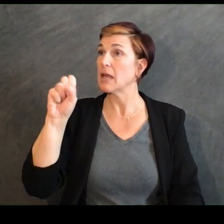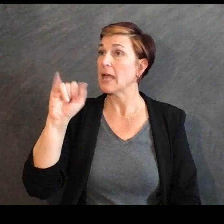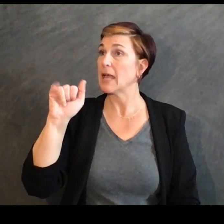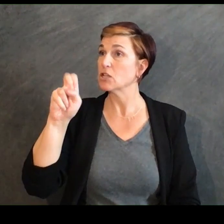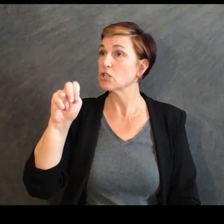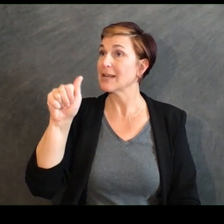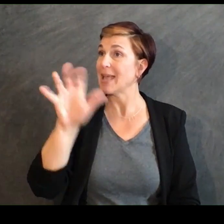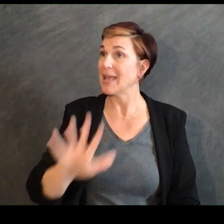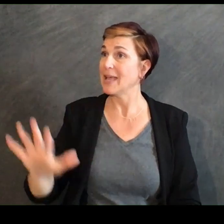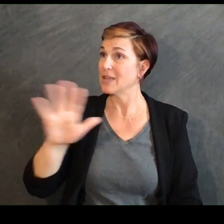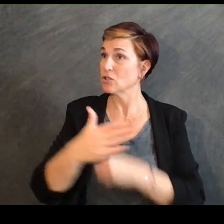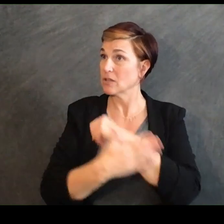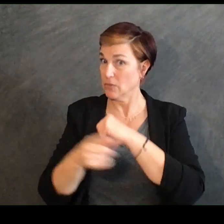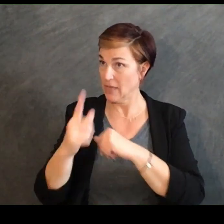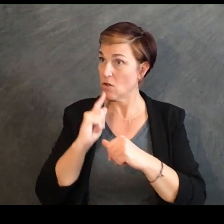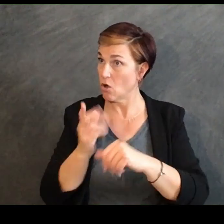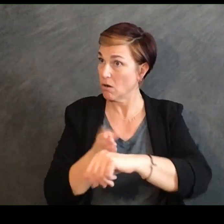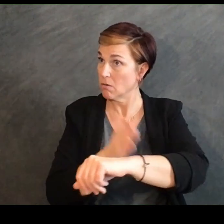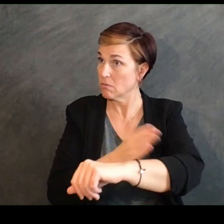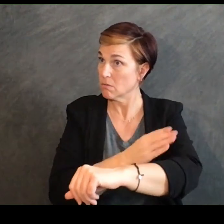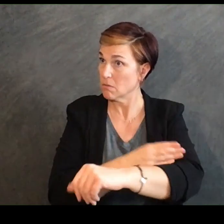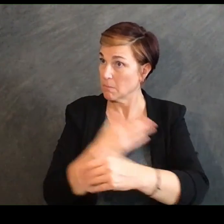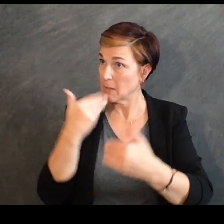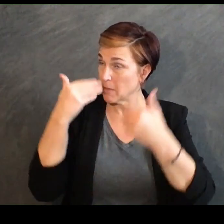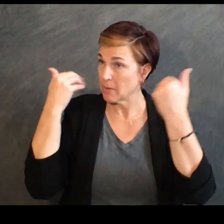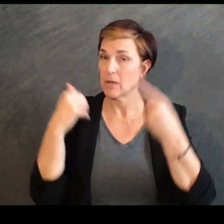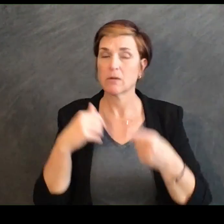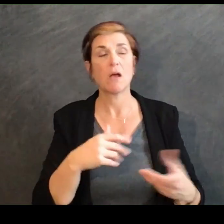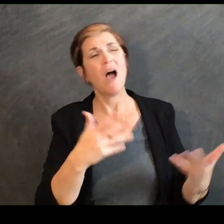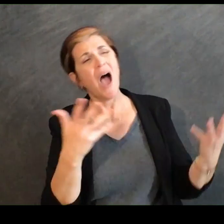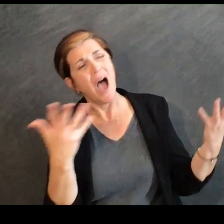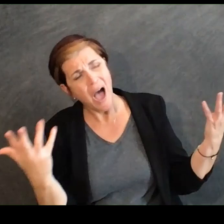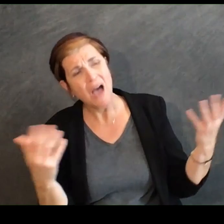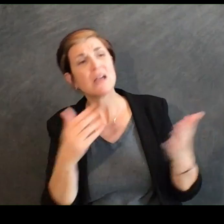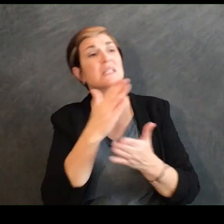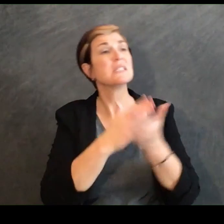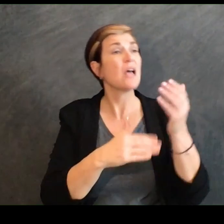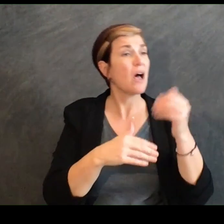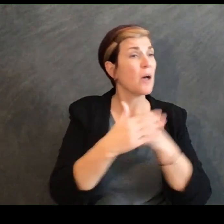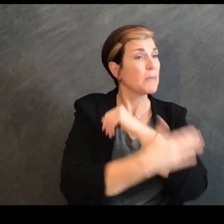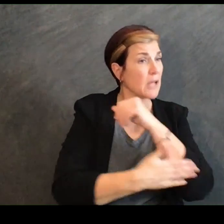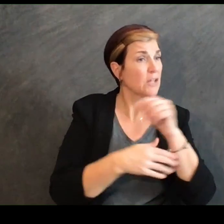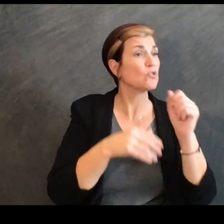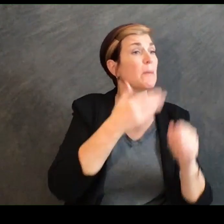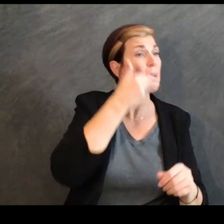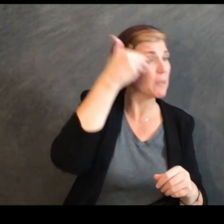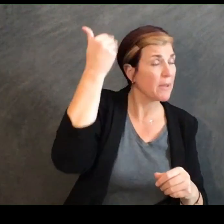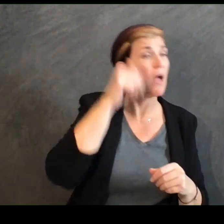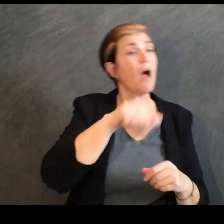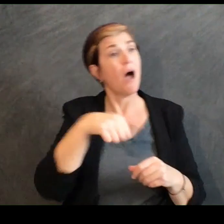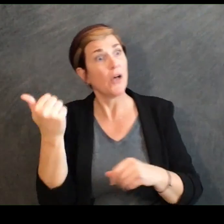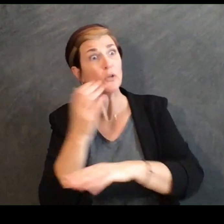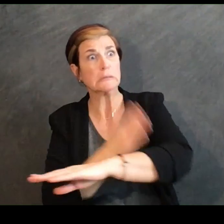making progress some are not as you know but some are making progress and as they make progress as they get down to the number that we all think is right that